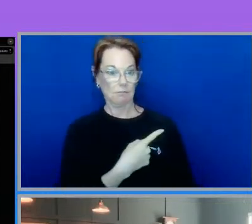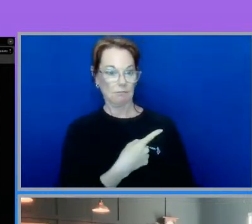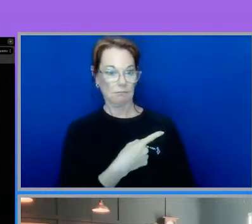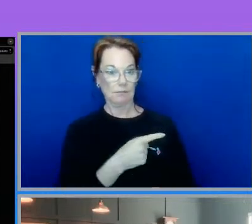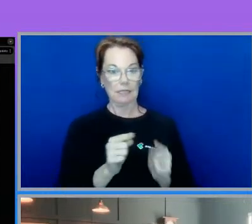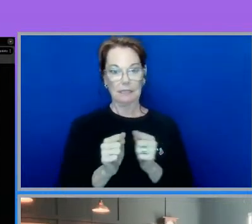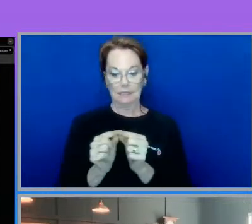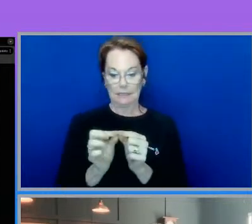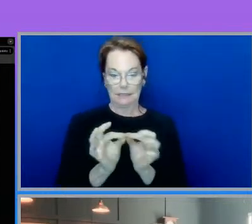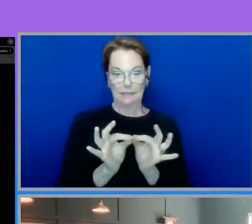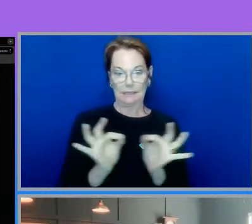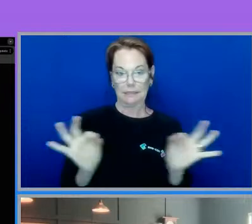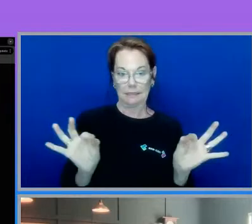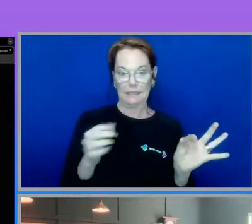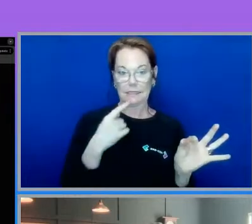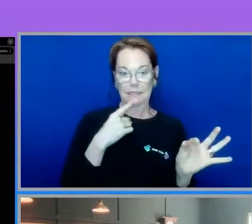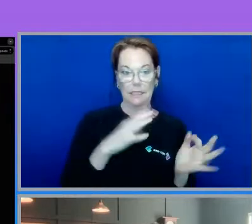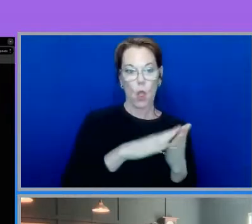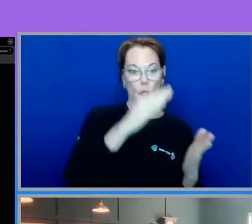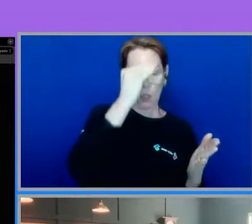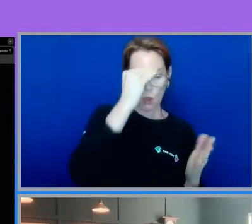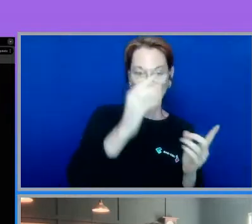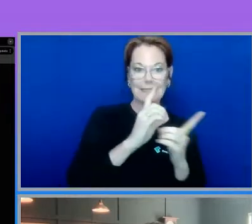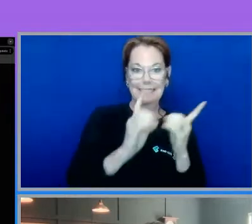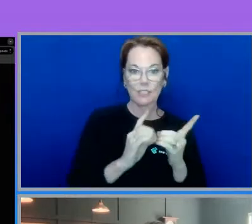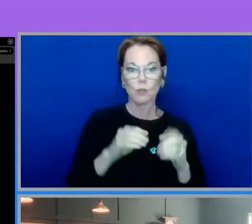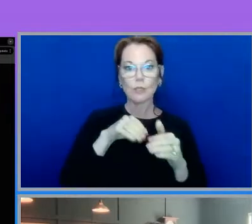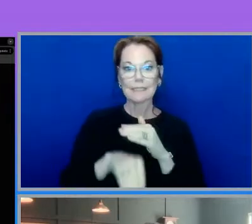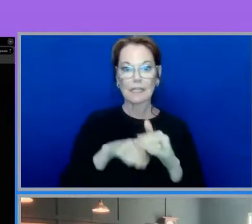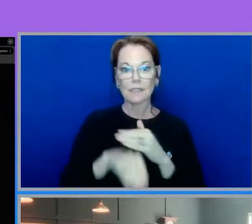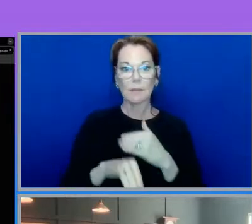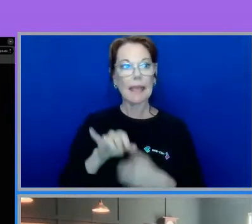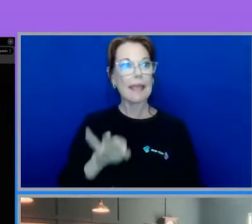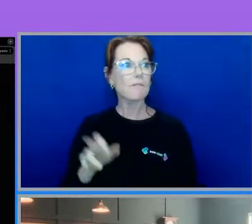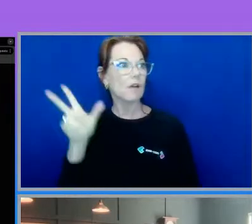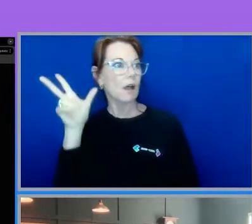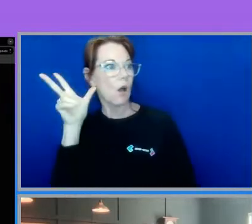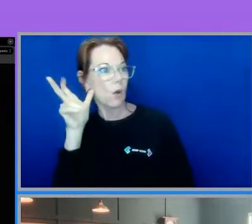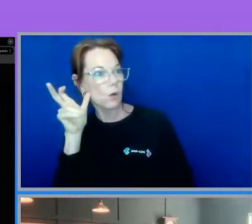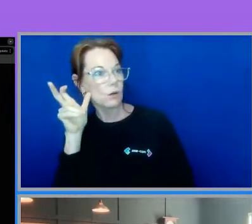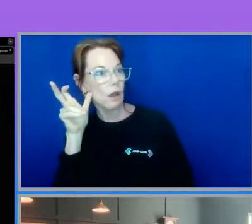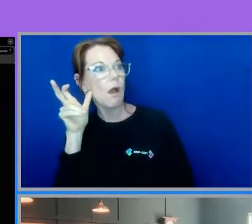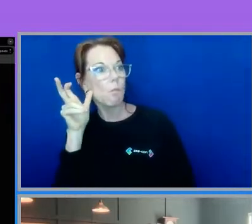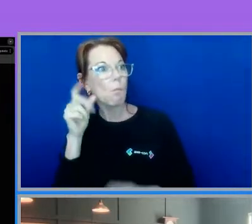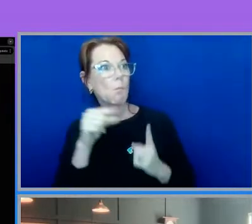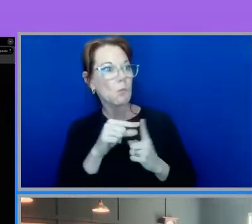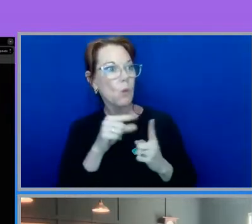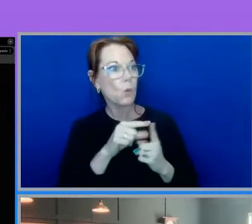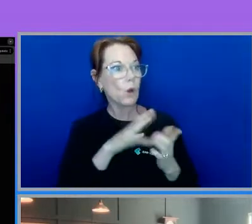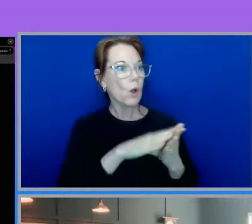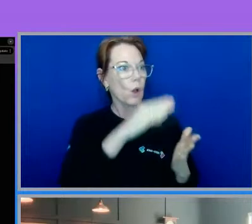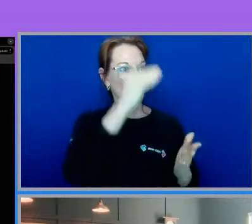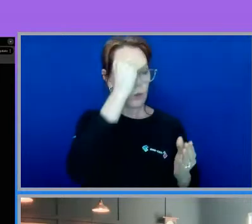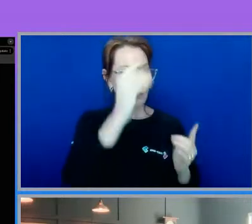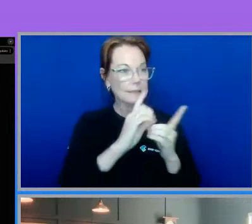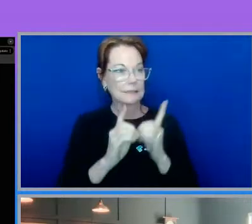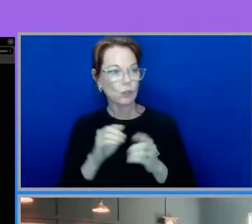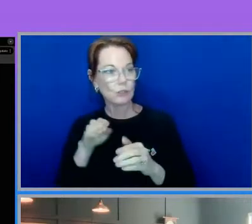text saying Learn Digital accessibility. If I just heard the link text learn digital accessibility and only the link